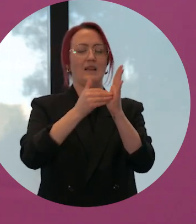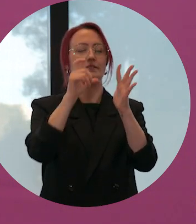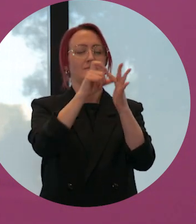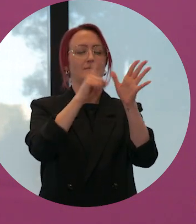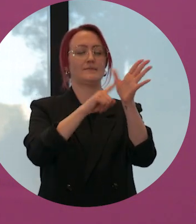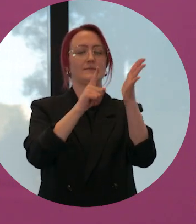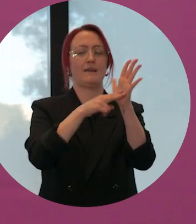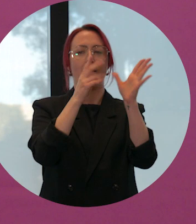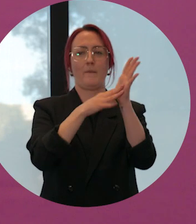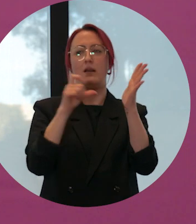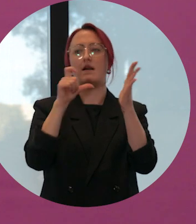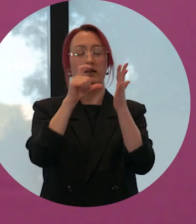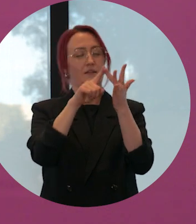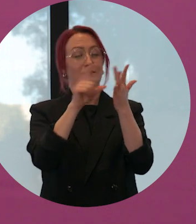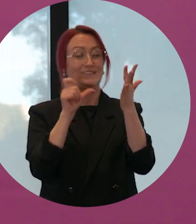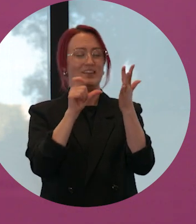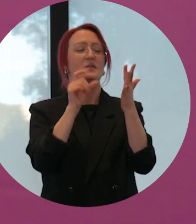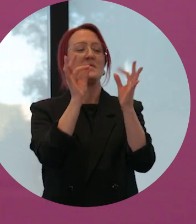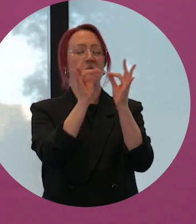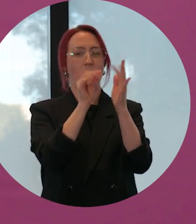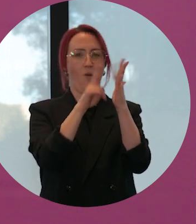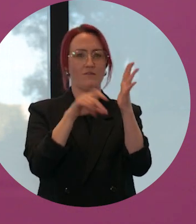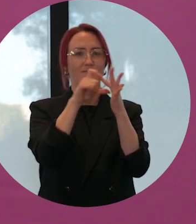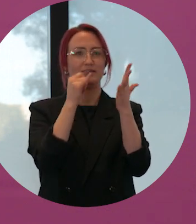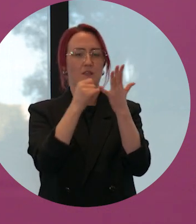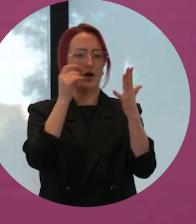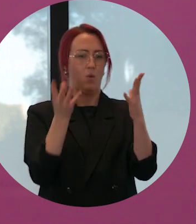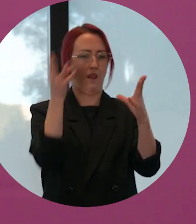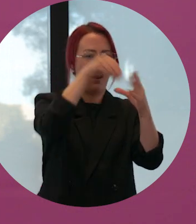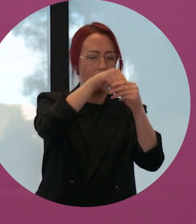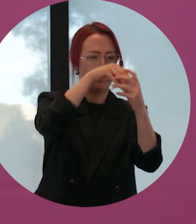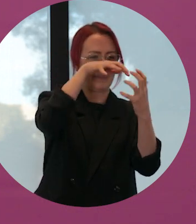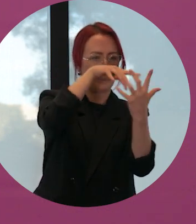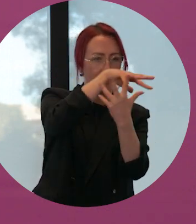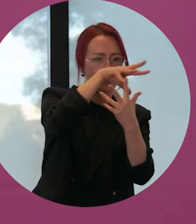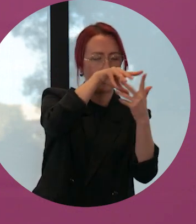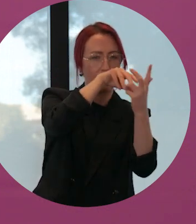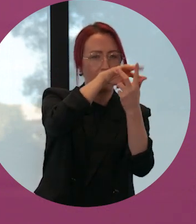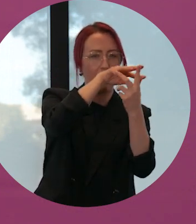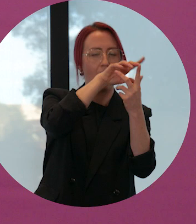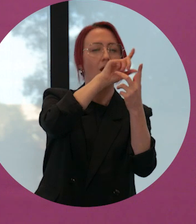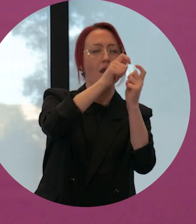that could move around, allowing sort of flow in the material, which enables reshaping of thermosets.